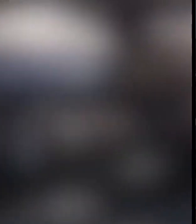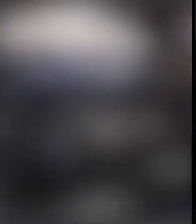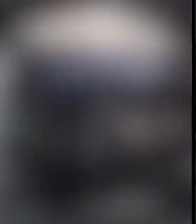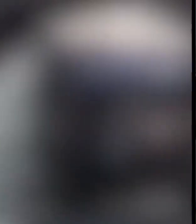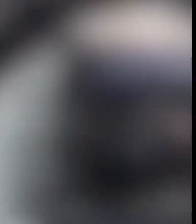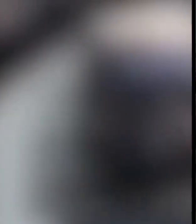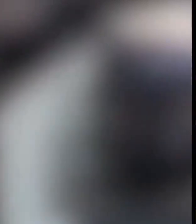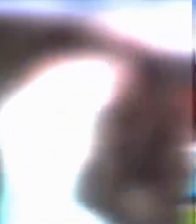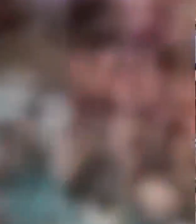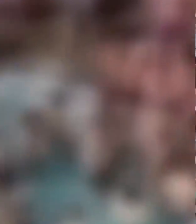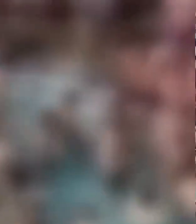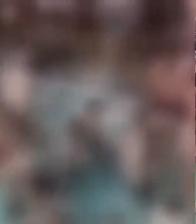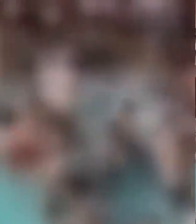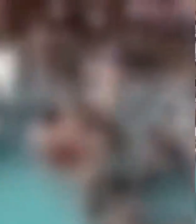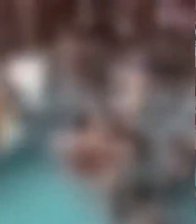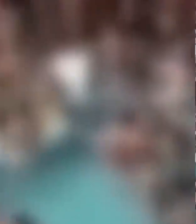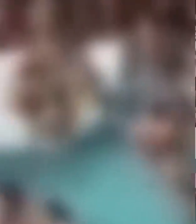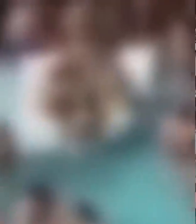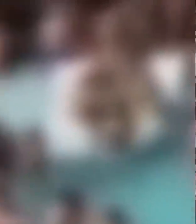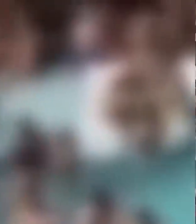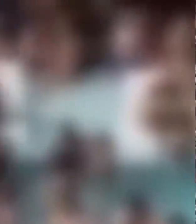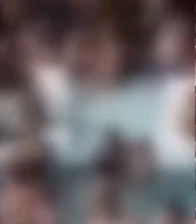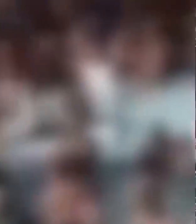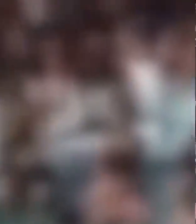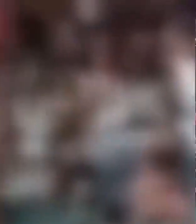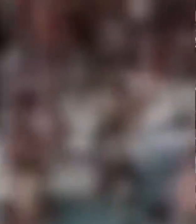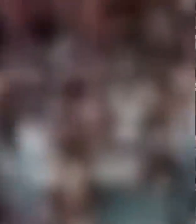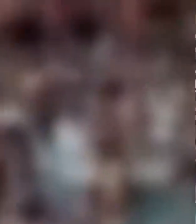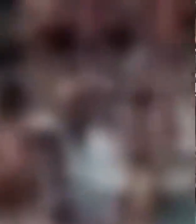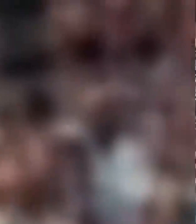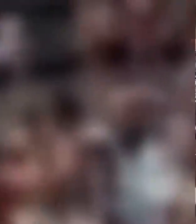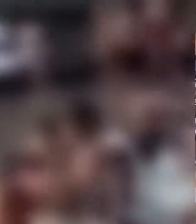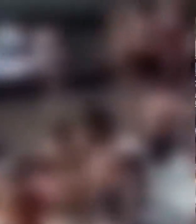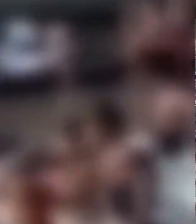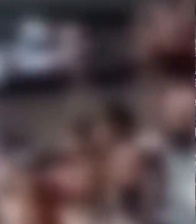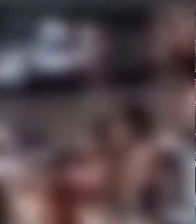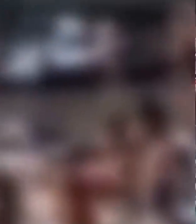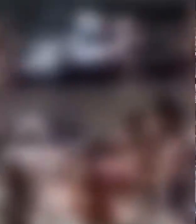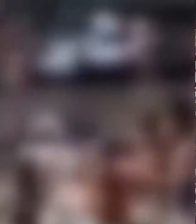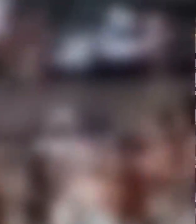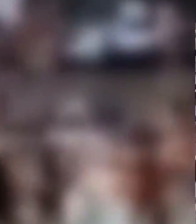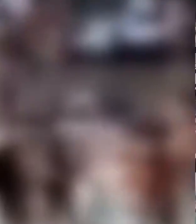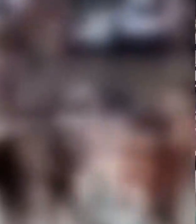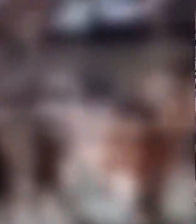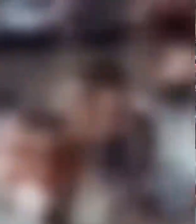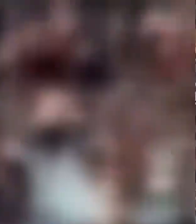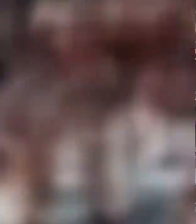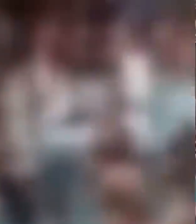TOLD ME PATRONS HAD THEIR TEMPERATURE TAKEN AND ONCE THEY REACHED CAPACITY, IT WAS ONE OUT AND ONE IN THE REST OF